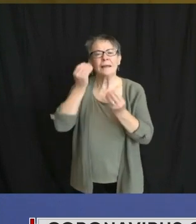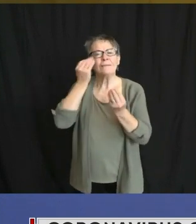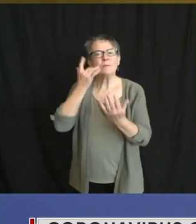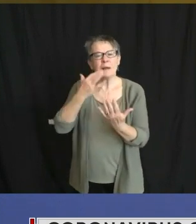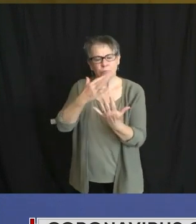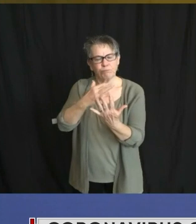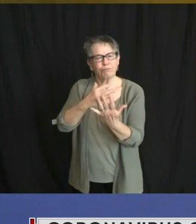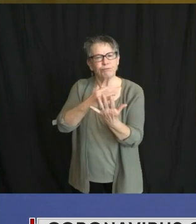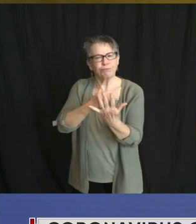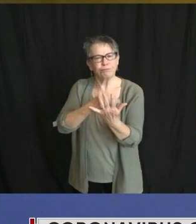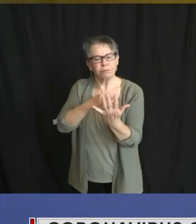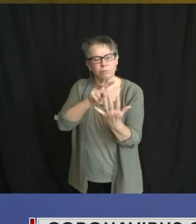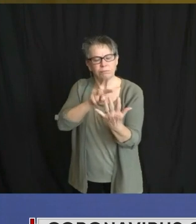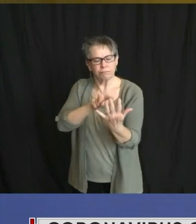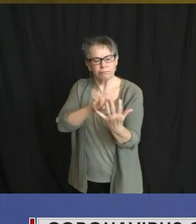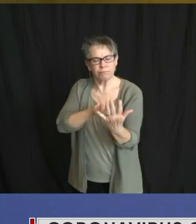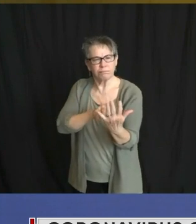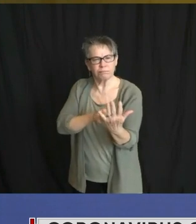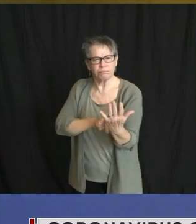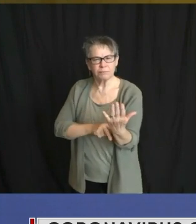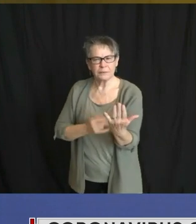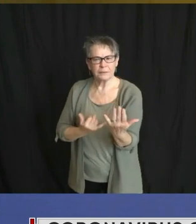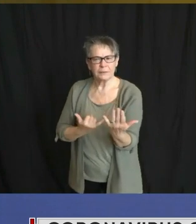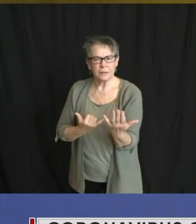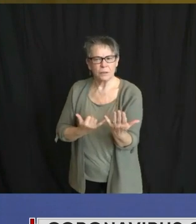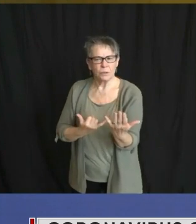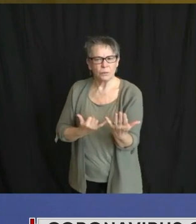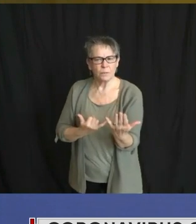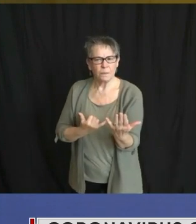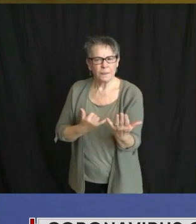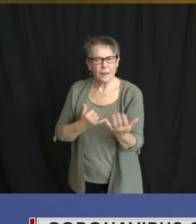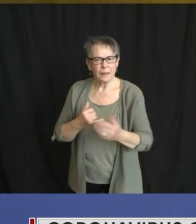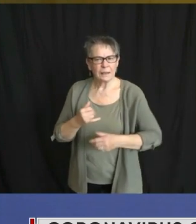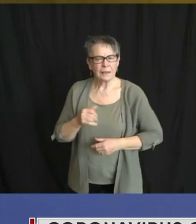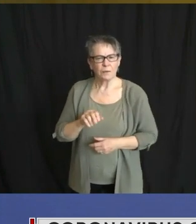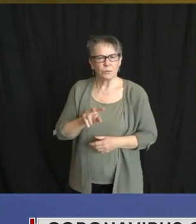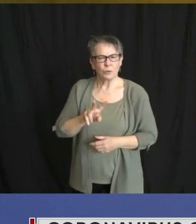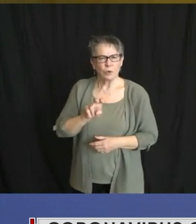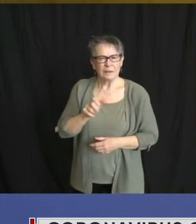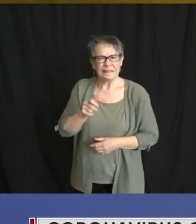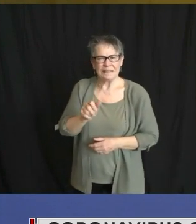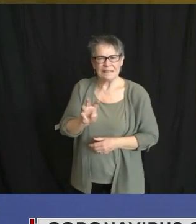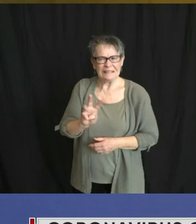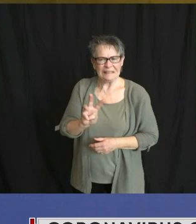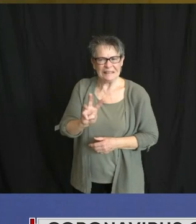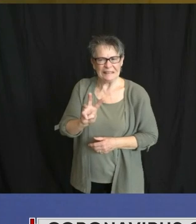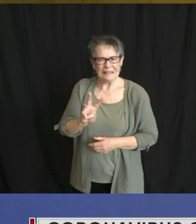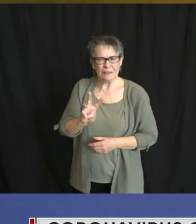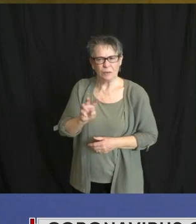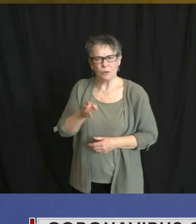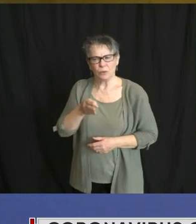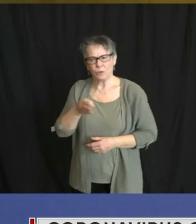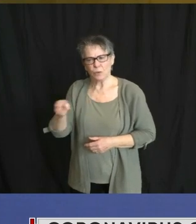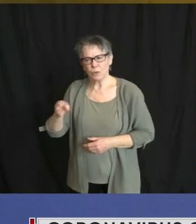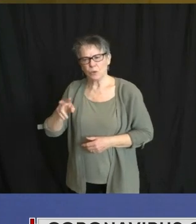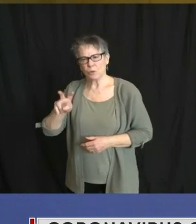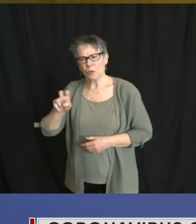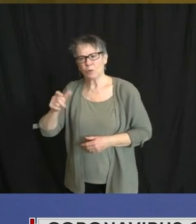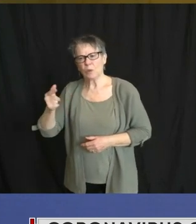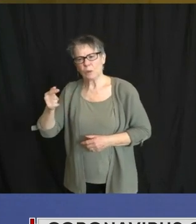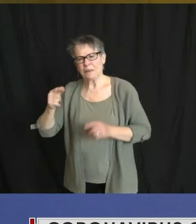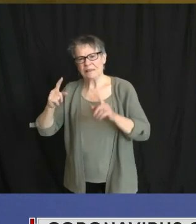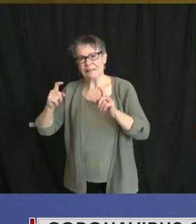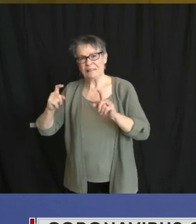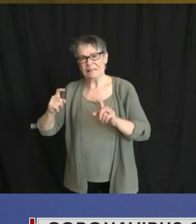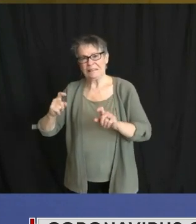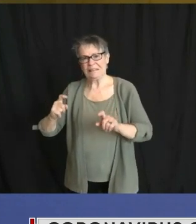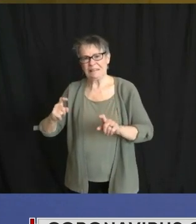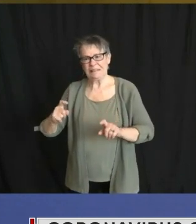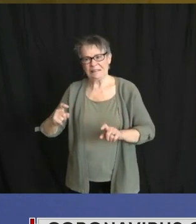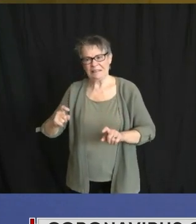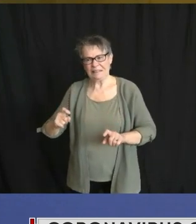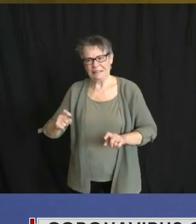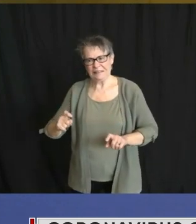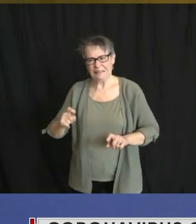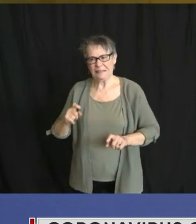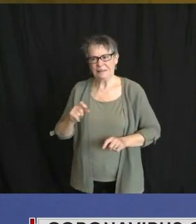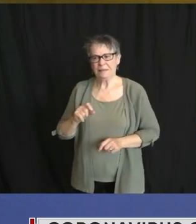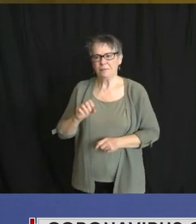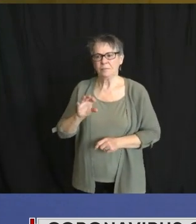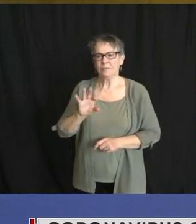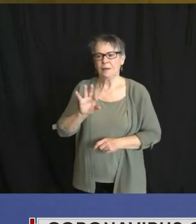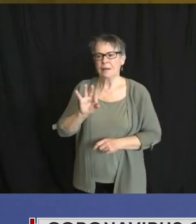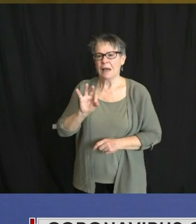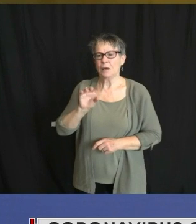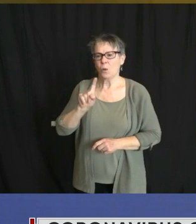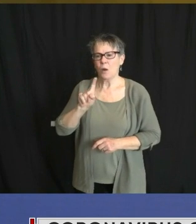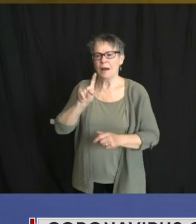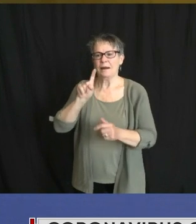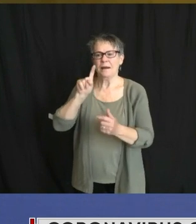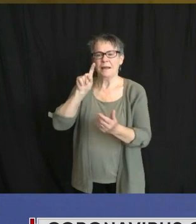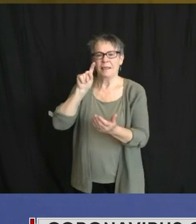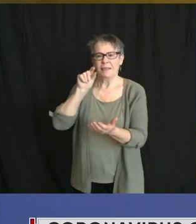ACCORDING TO LAB DATA, LABS